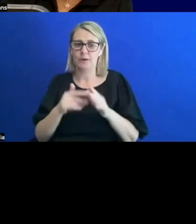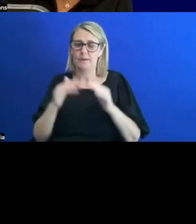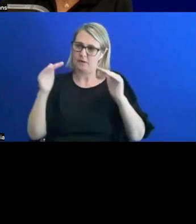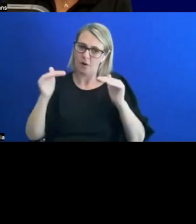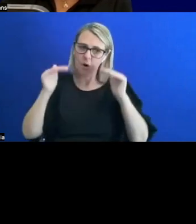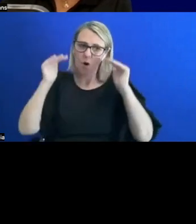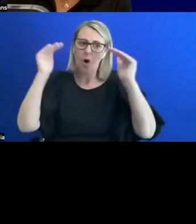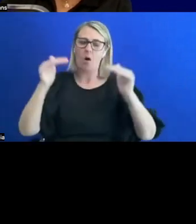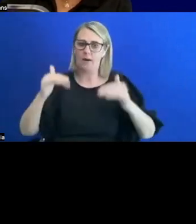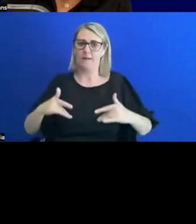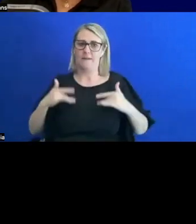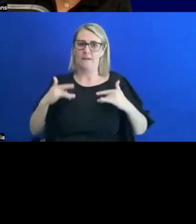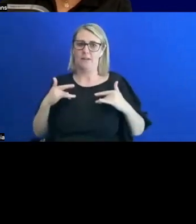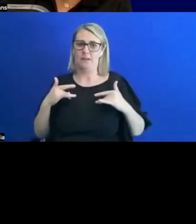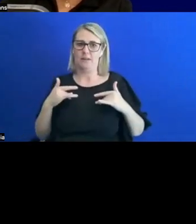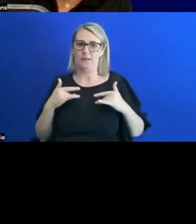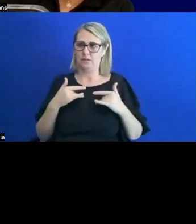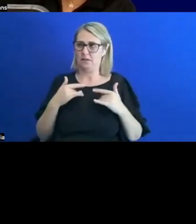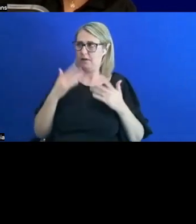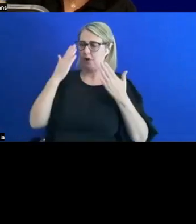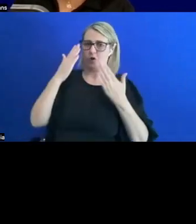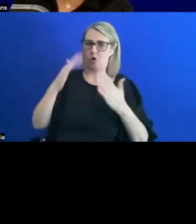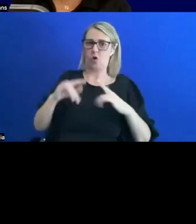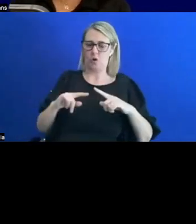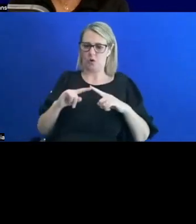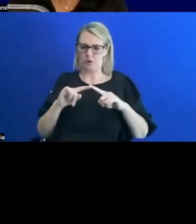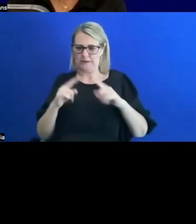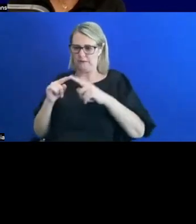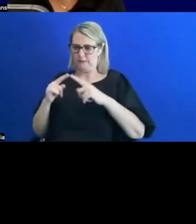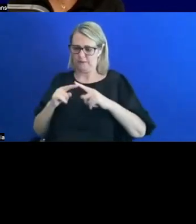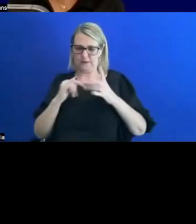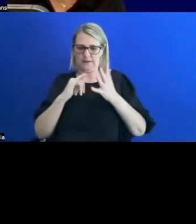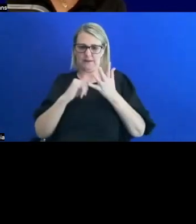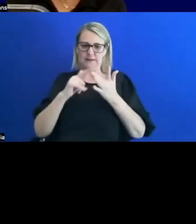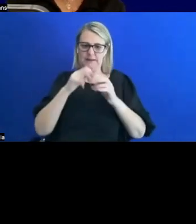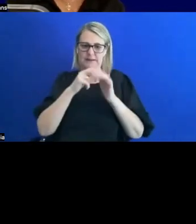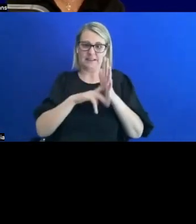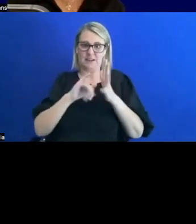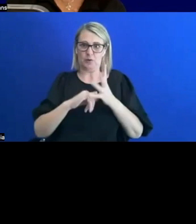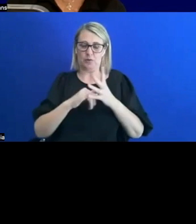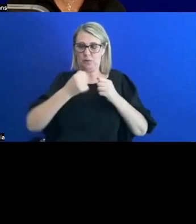They struggle to differentiate the signals and these signals may last longer than neuro-typically